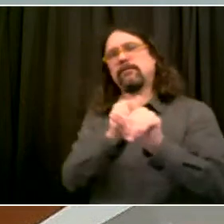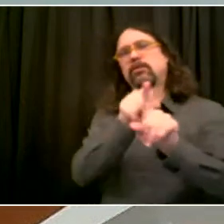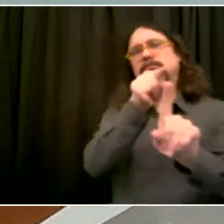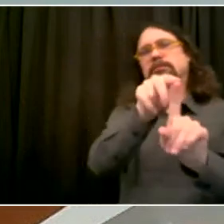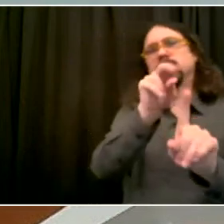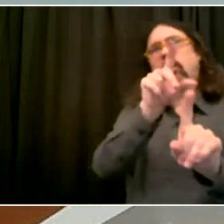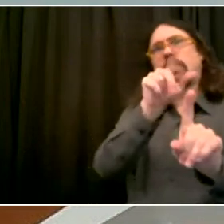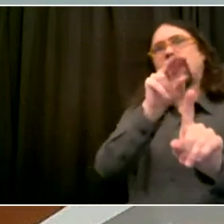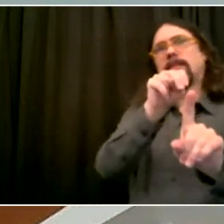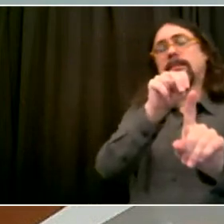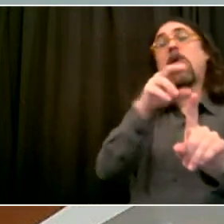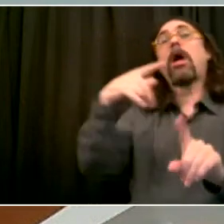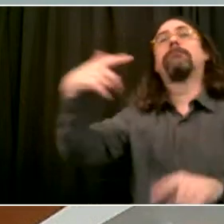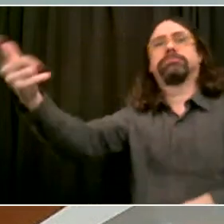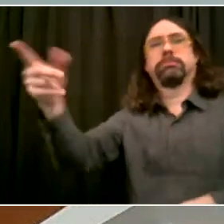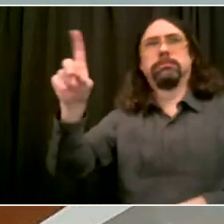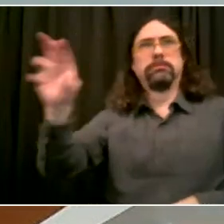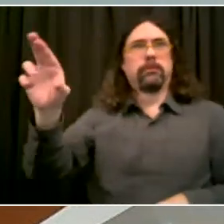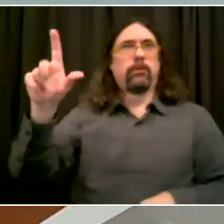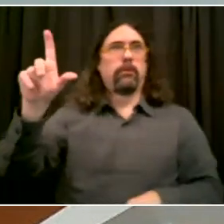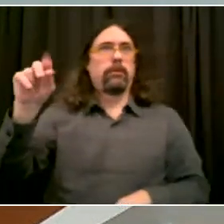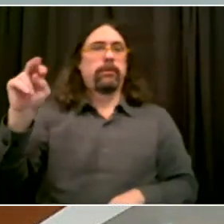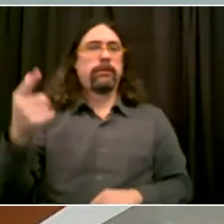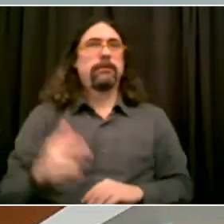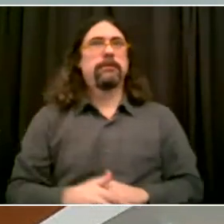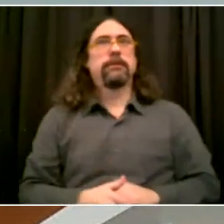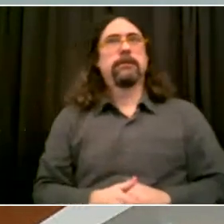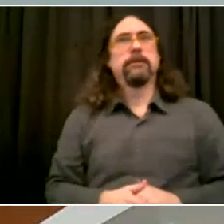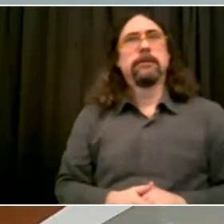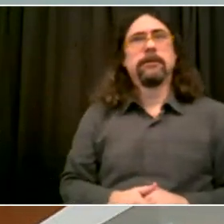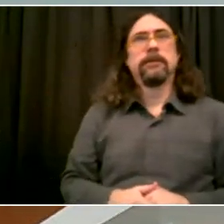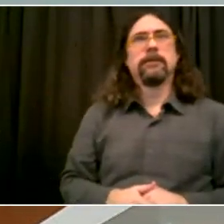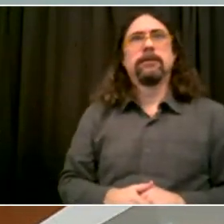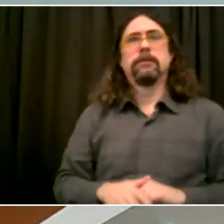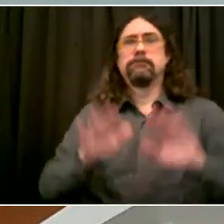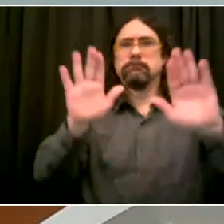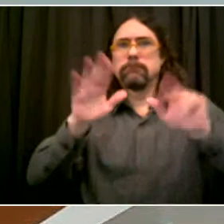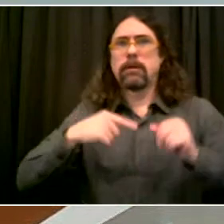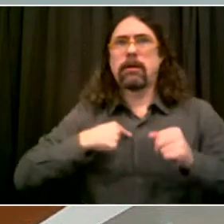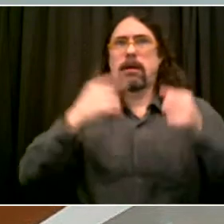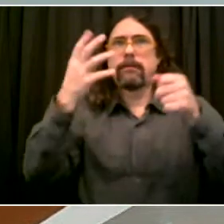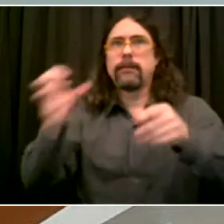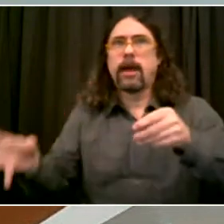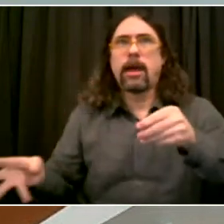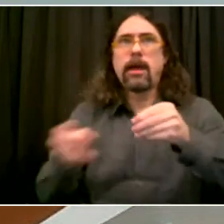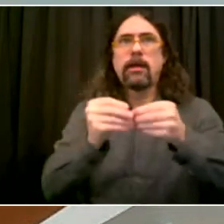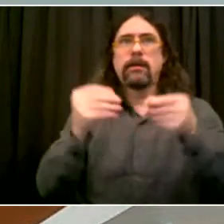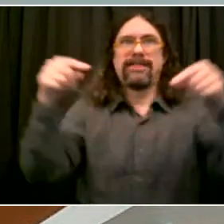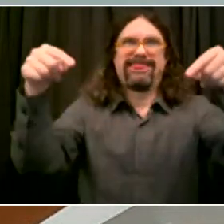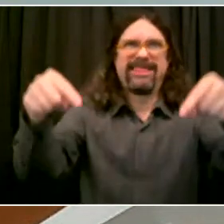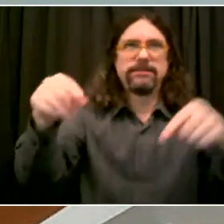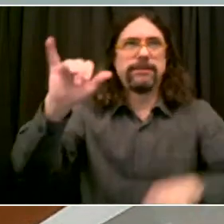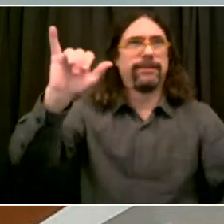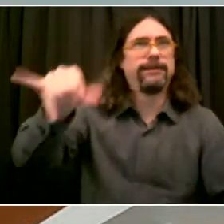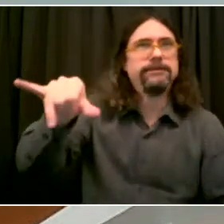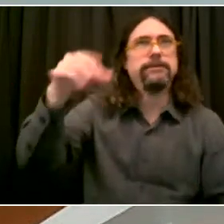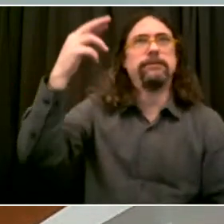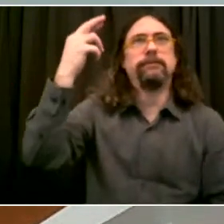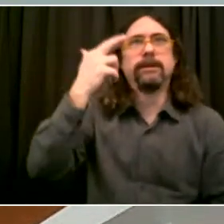HAVE AN UPDATE? NO SIR, NO SPECIFIC UPDATE, WE WILL FOLLOW UP WITH NOLAN TO MAKE SURE THAT IS TAKEN CARE OF. IF I MAY I